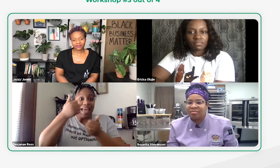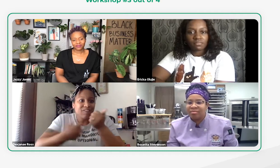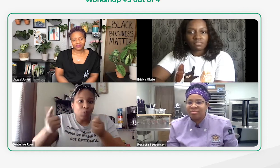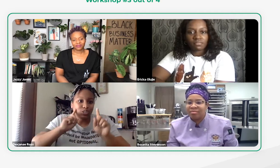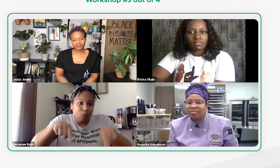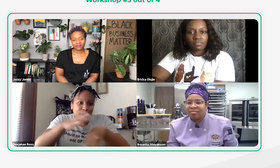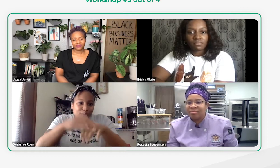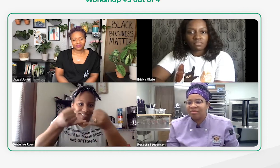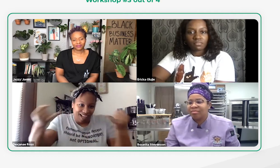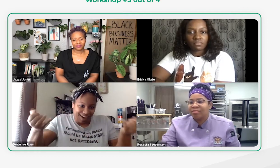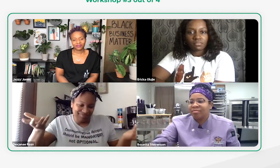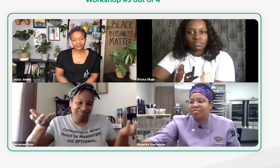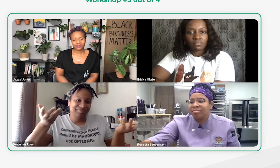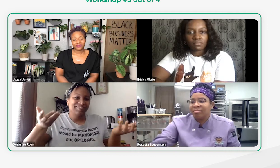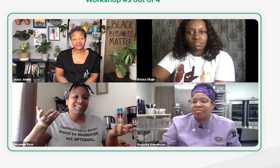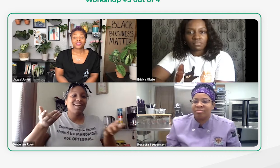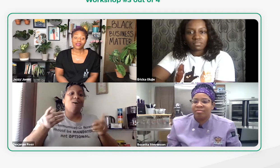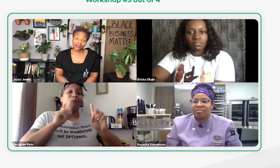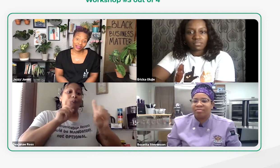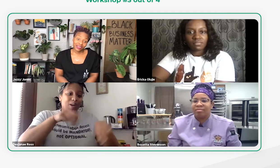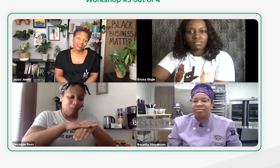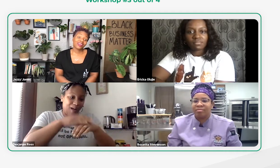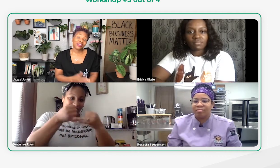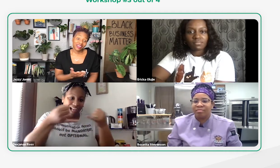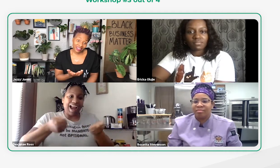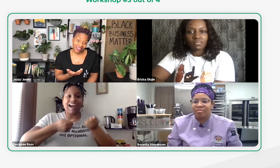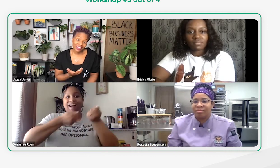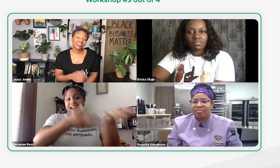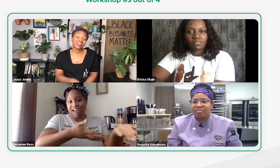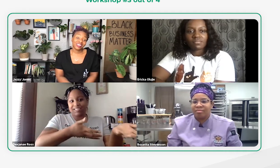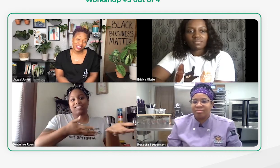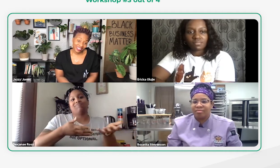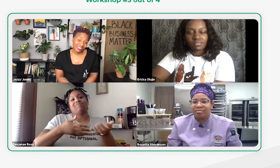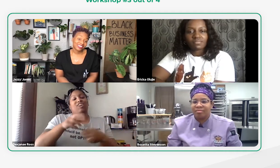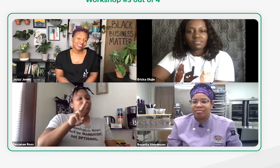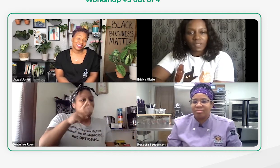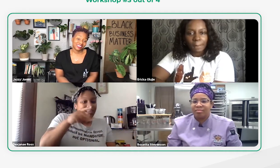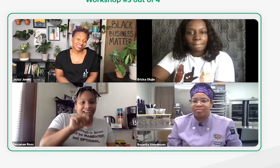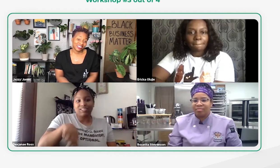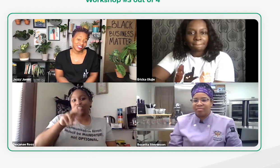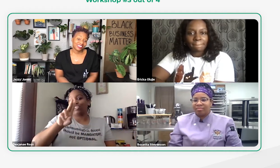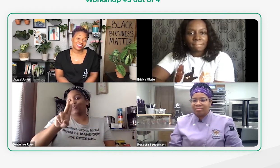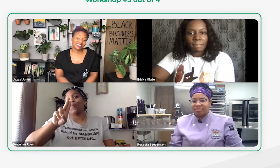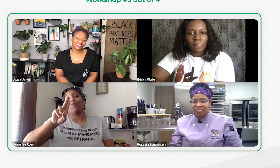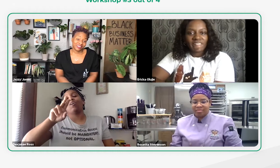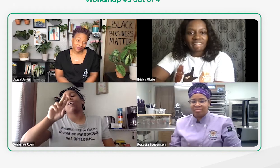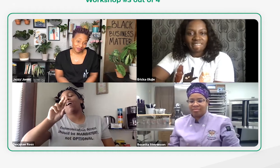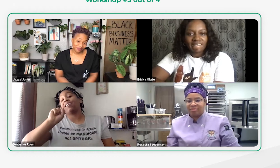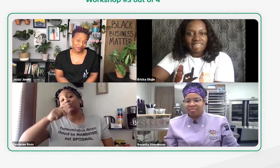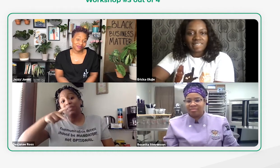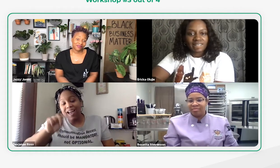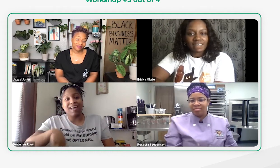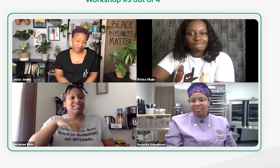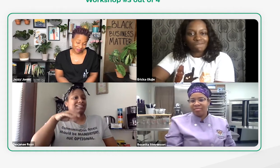If everyone stay some that means everyone is online and ordering online. That caused UPS